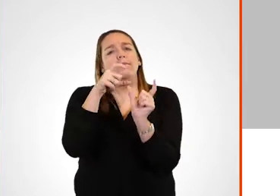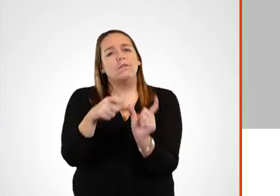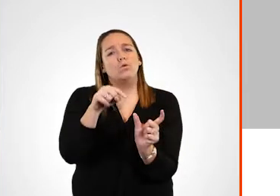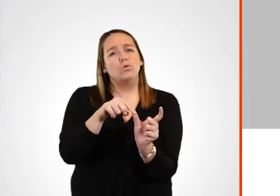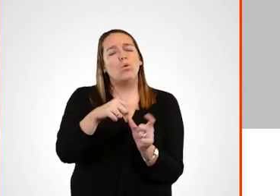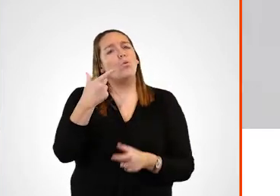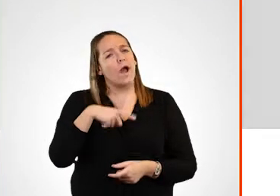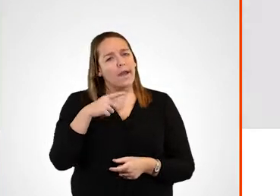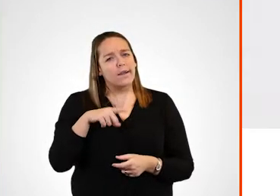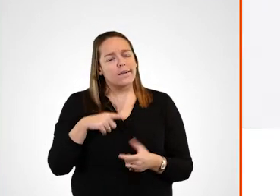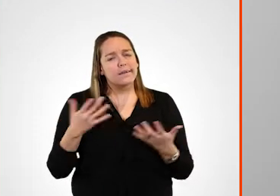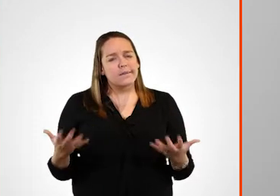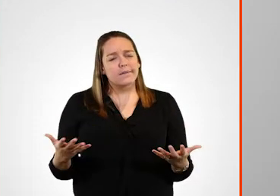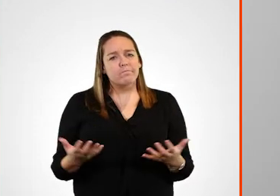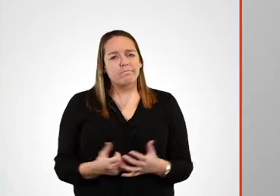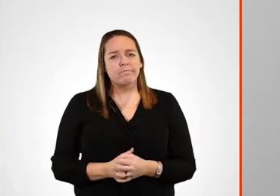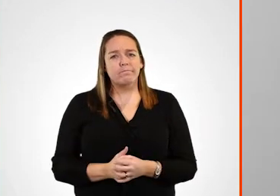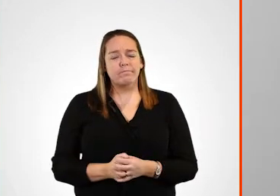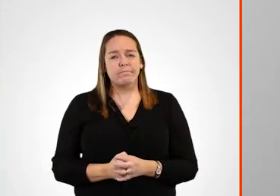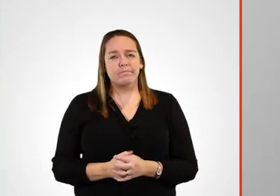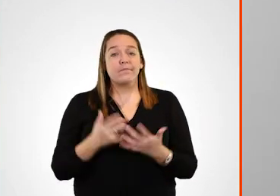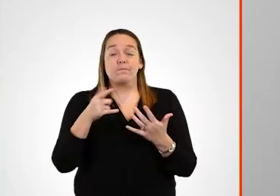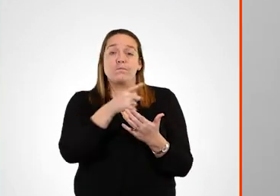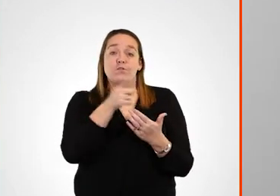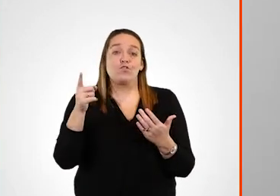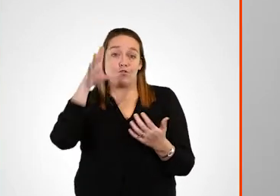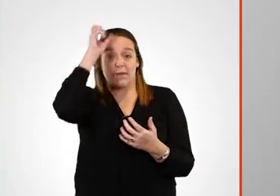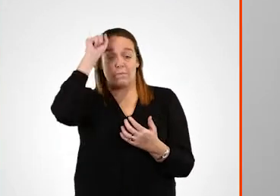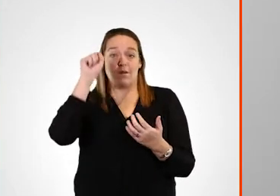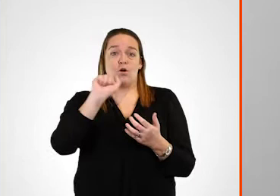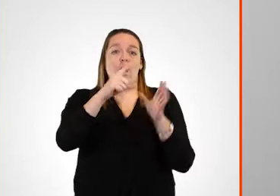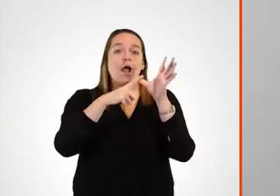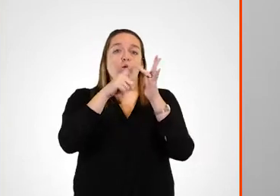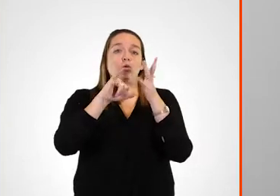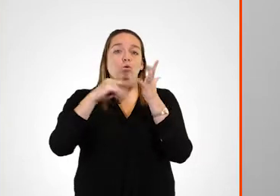Why would that be? Well, as you probably remember from your acoustics classes,